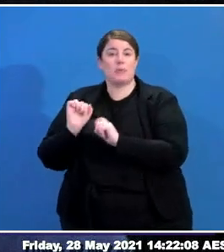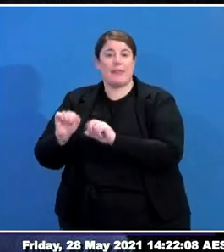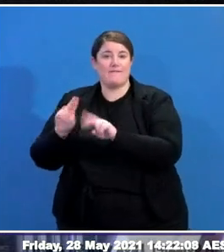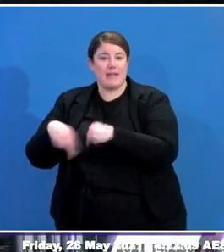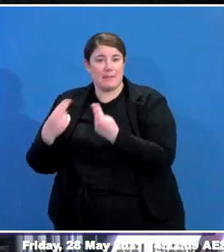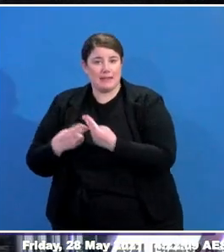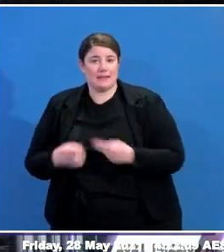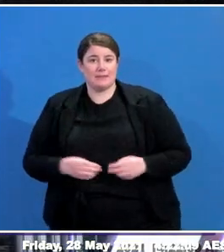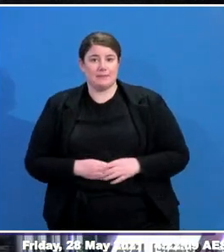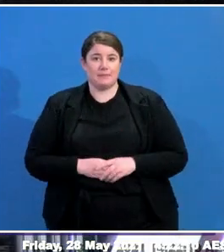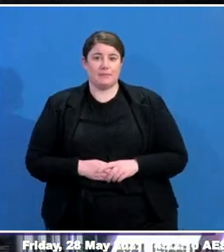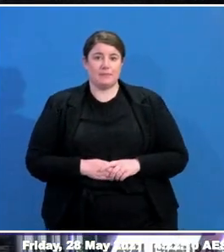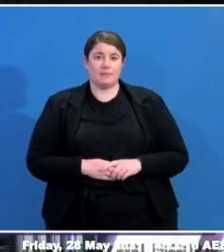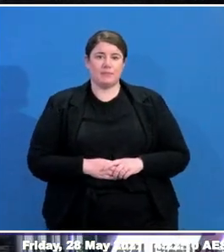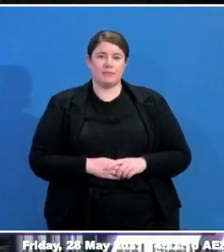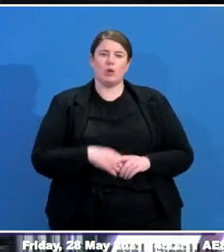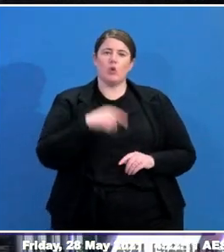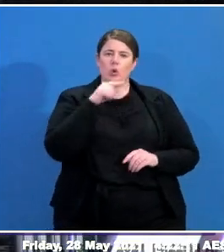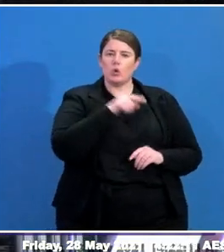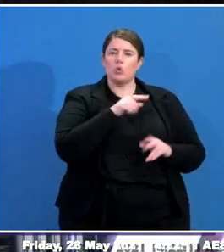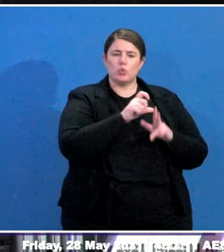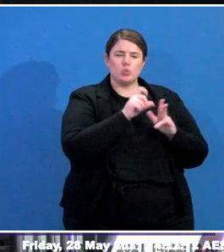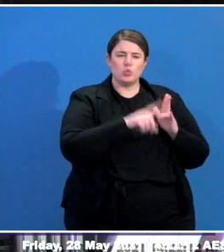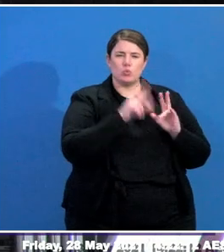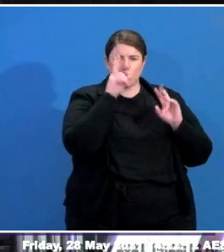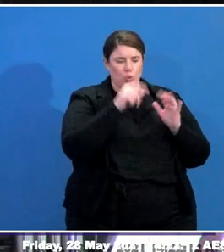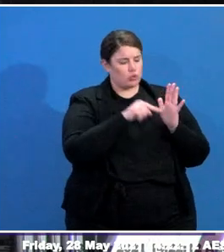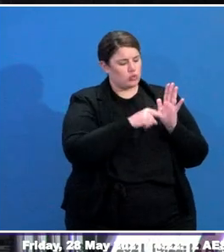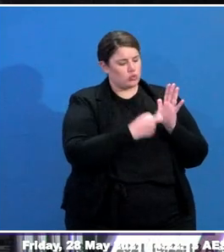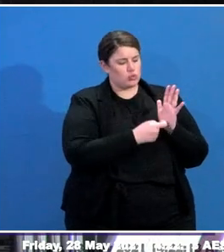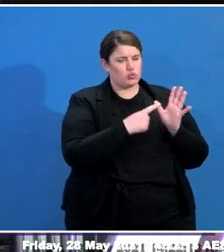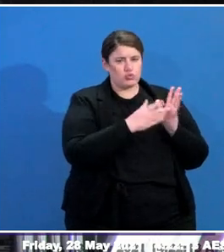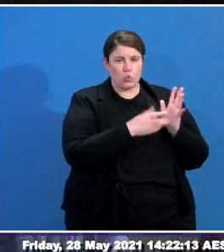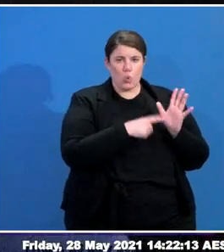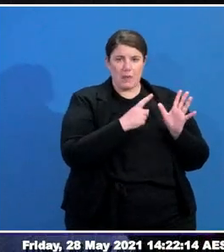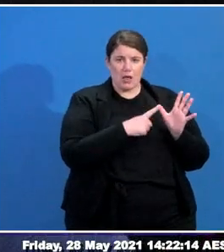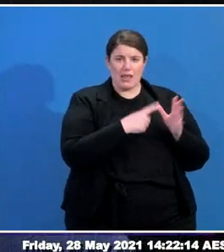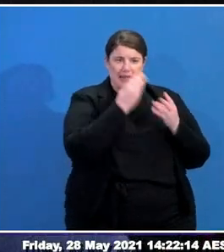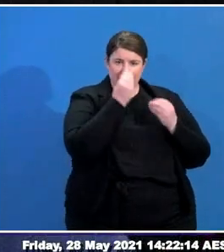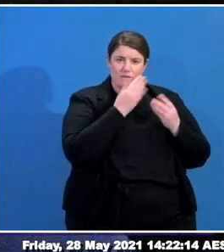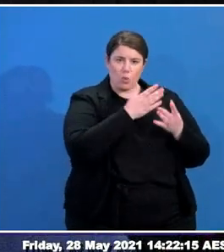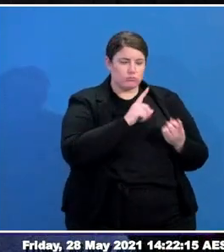Do you adopt a trauma-informed approach to those inquiries and discussions?